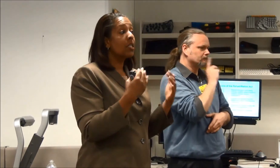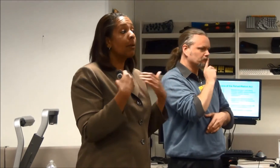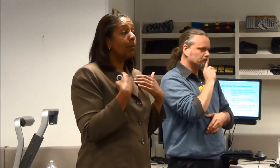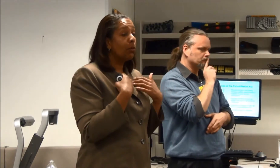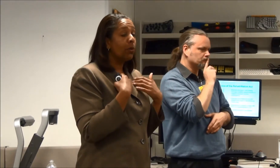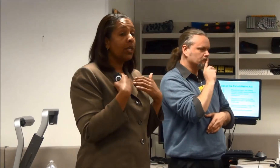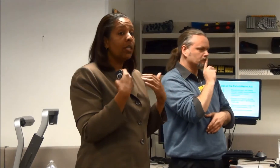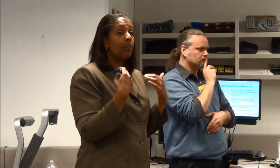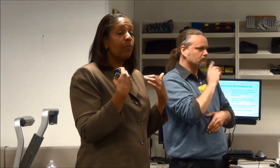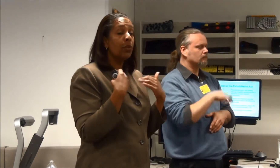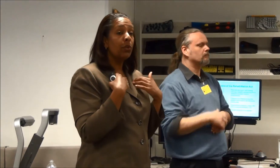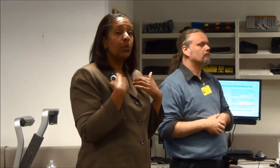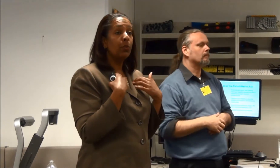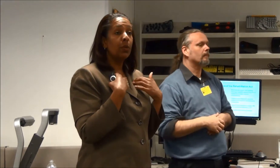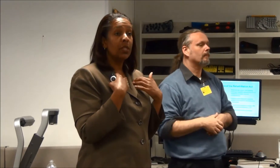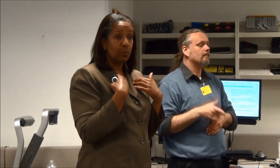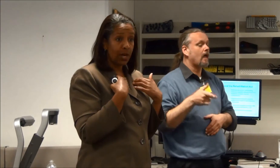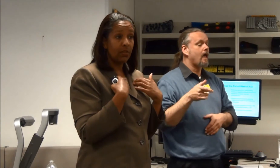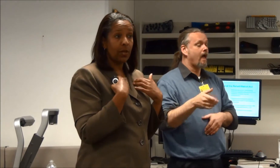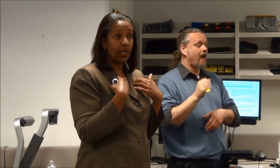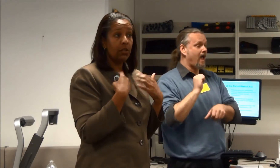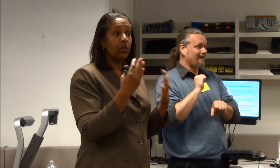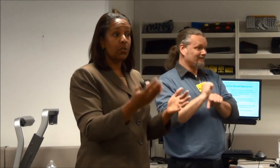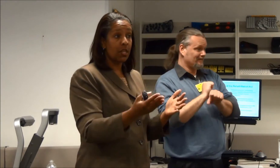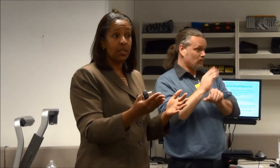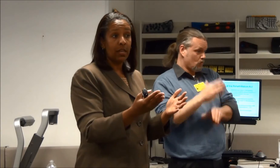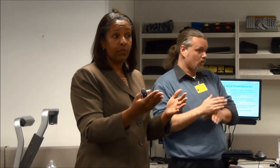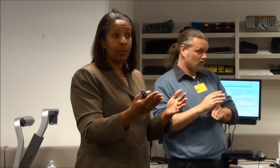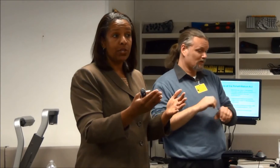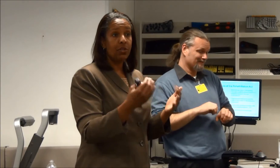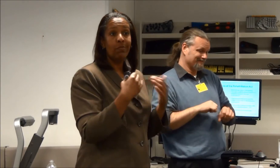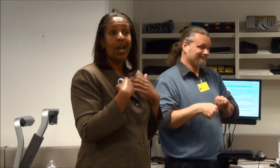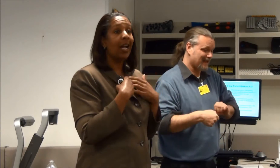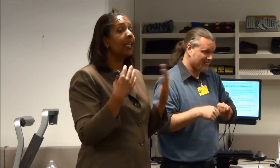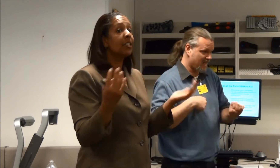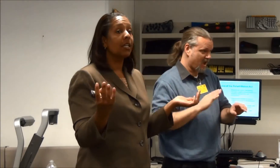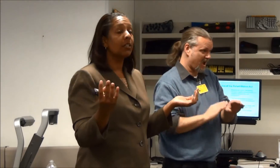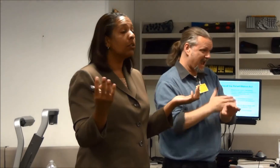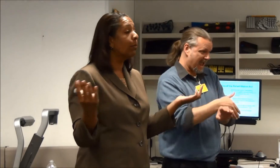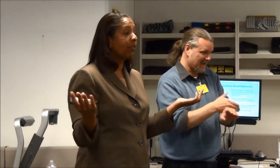As the employee who sprained their ankle, who sent that information, I can tell whomever